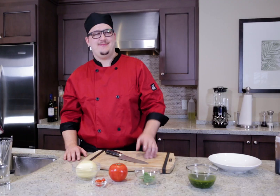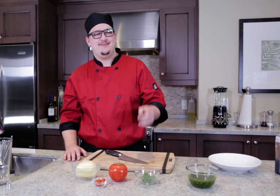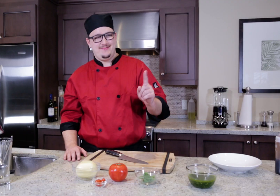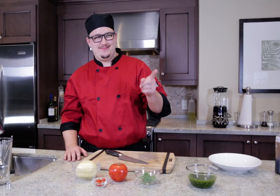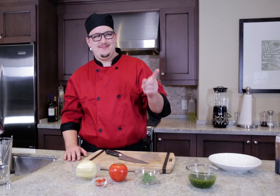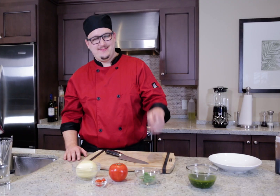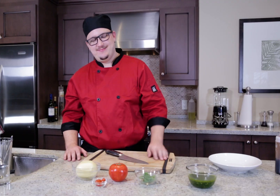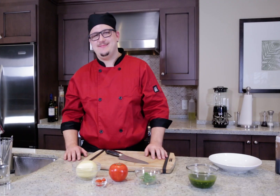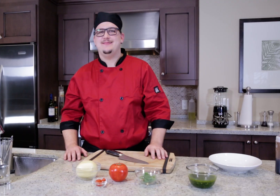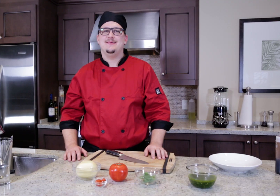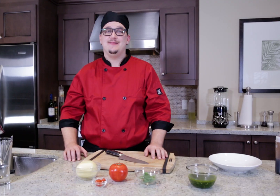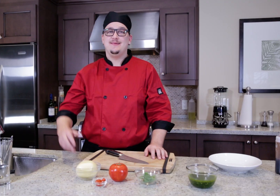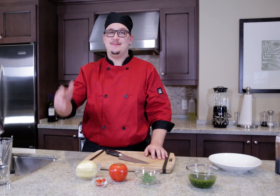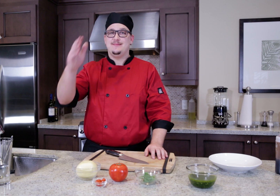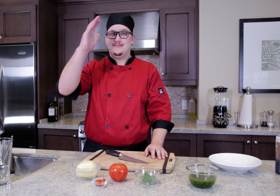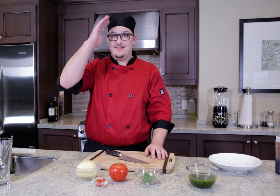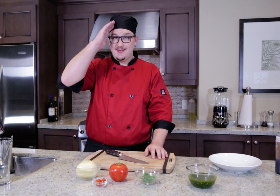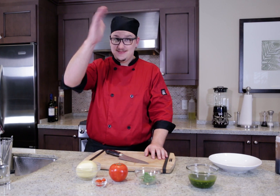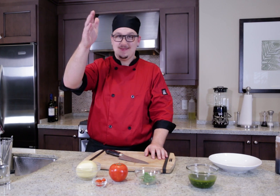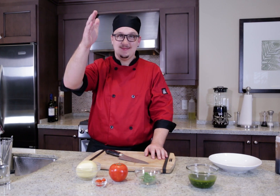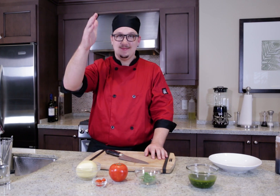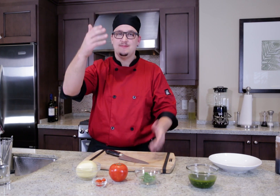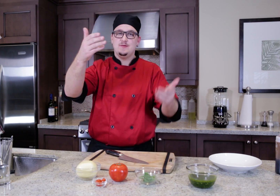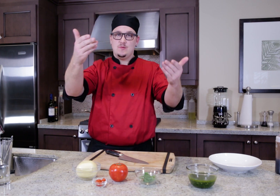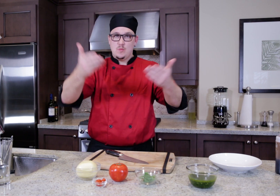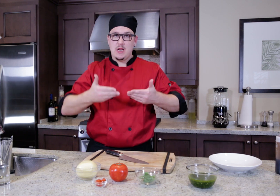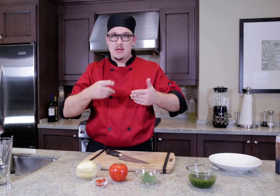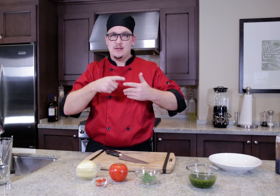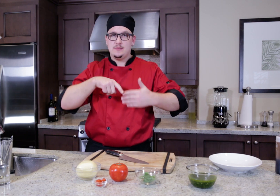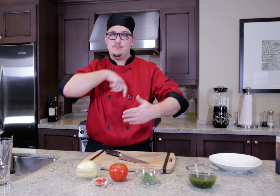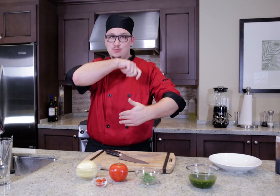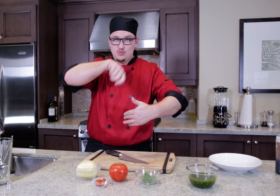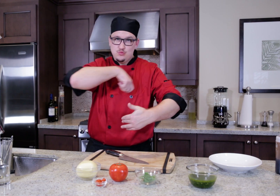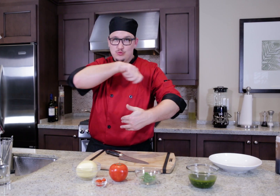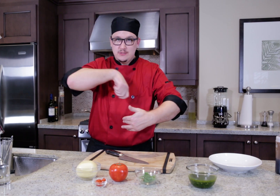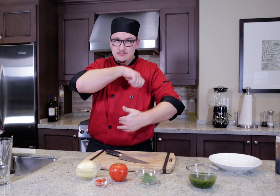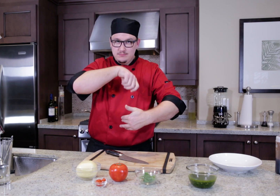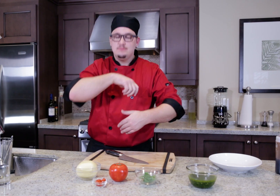Thanks! Hello, and welcome to CookSign!